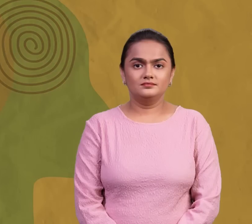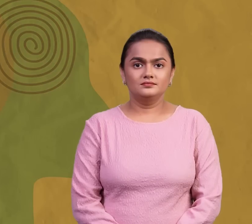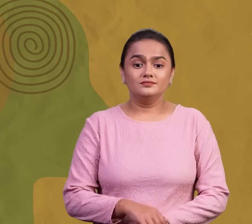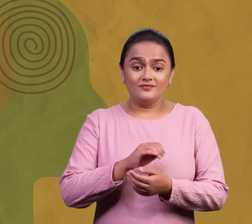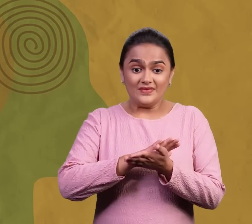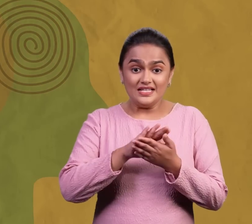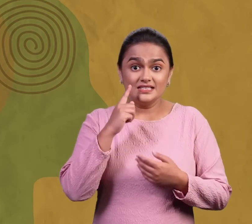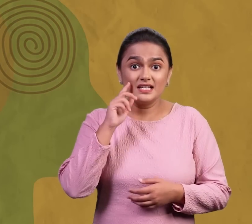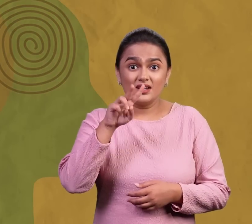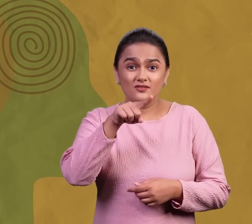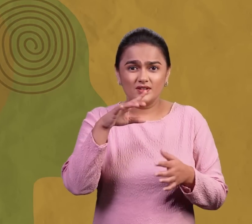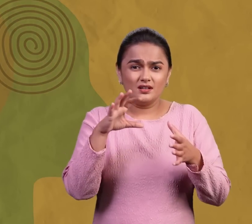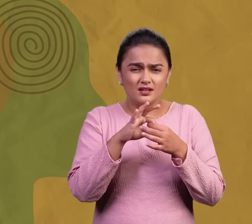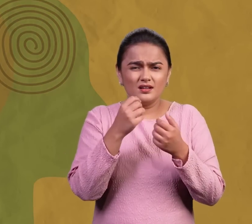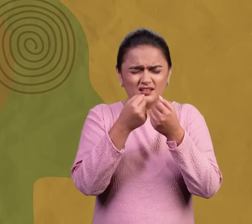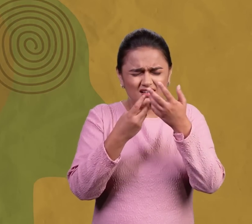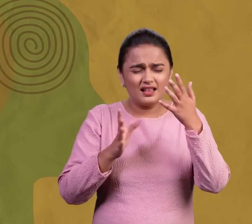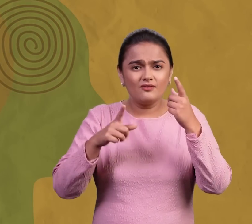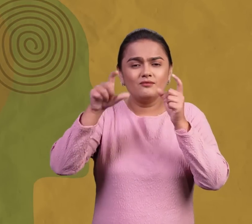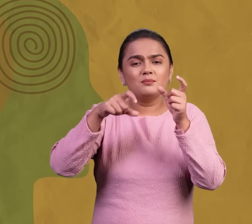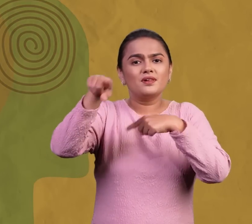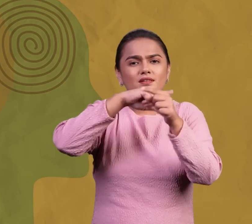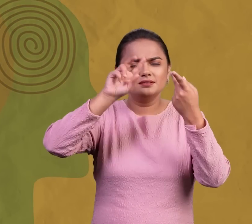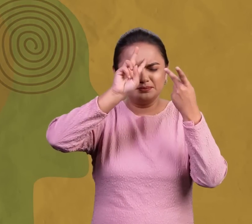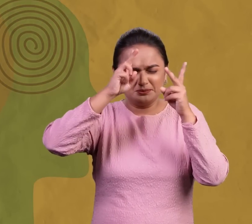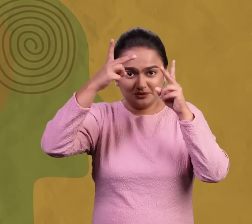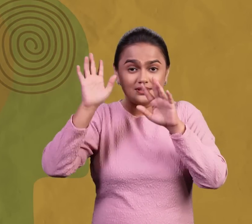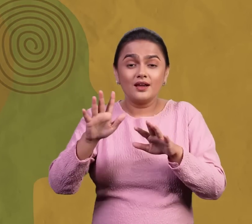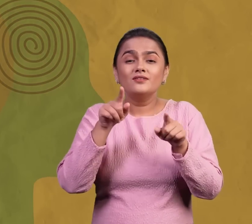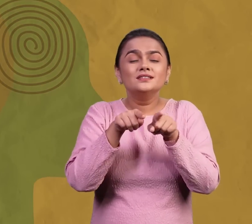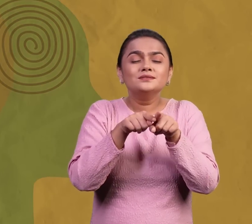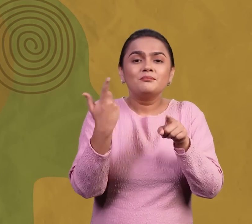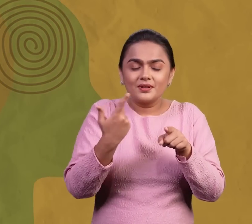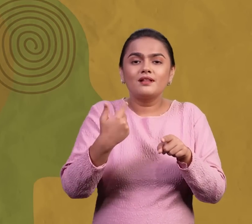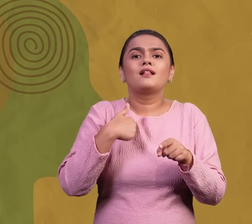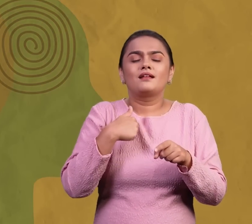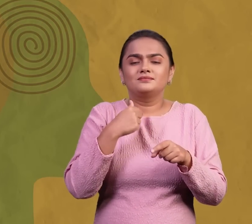There are a lot of misconceptions about HIV. Let's discuss about them.